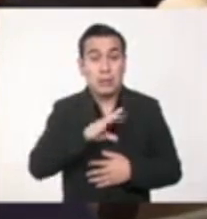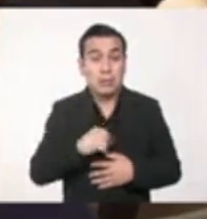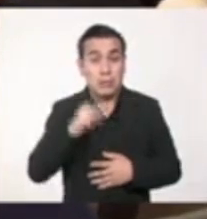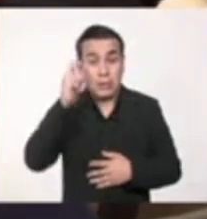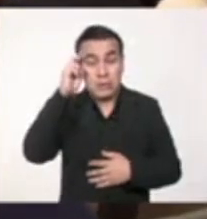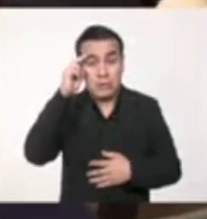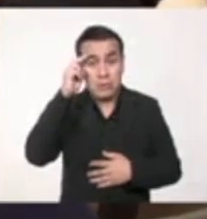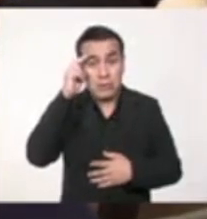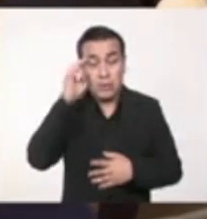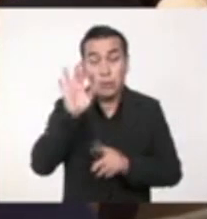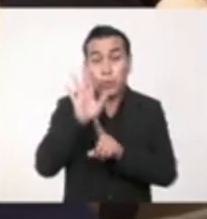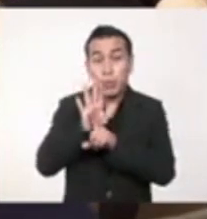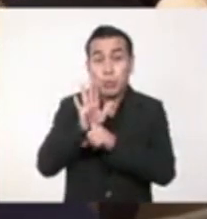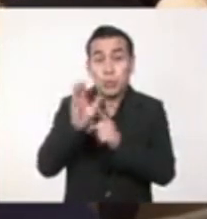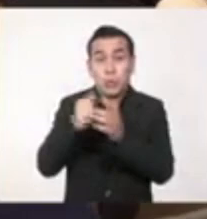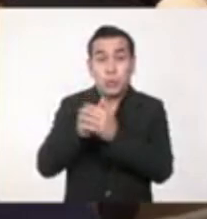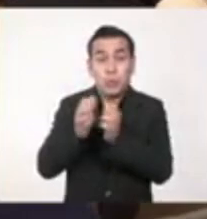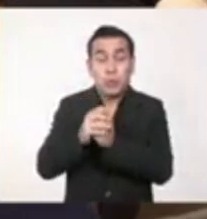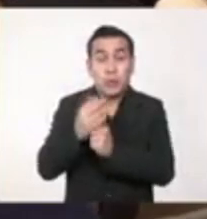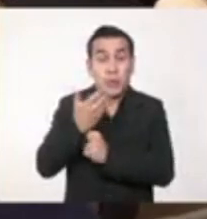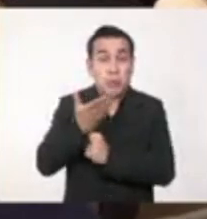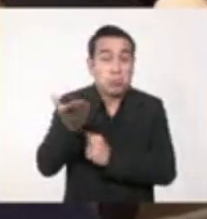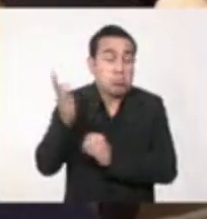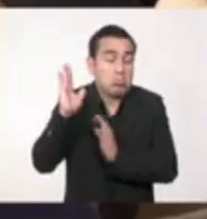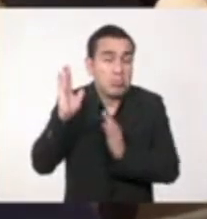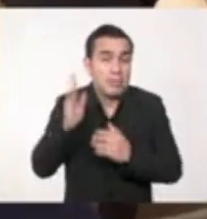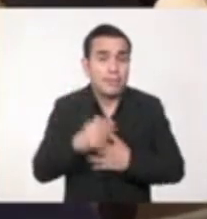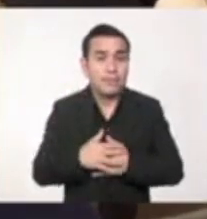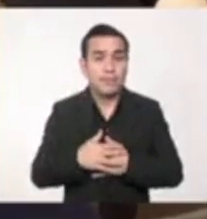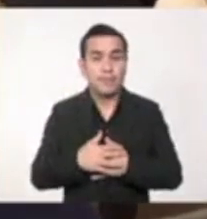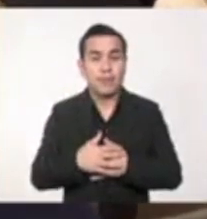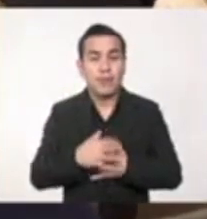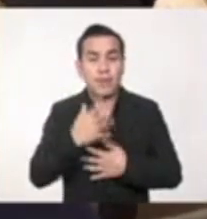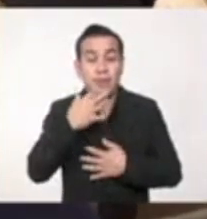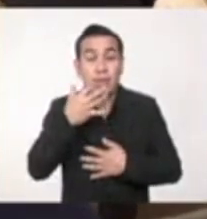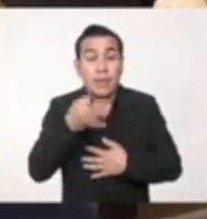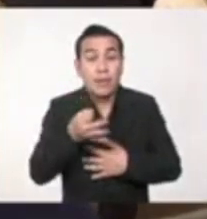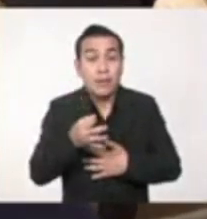to see, well, they have a lot of more important topics, but they depend on you to have the information